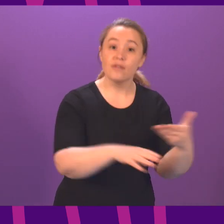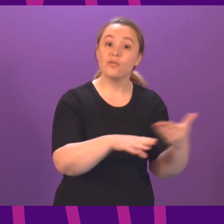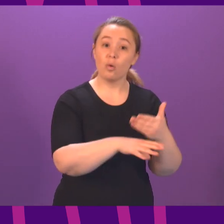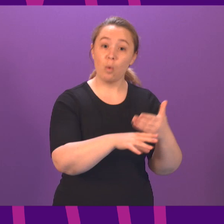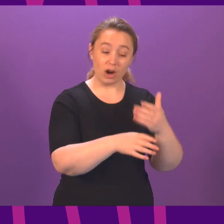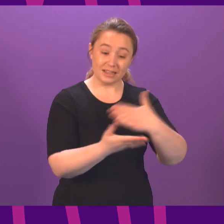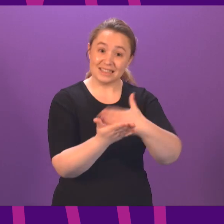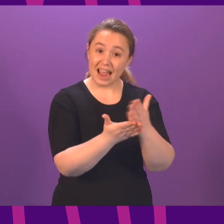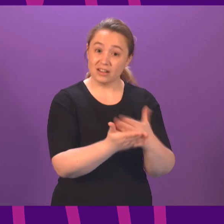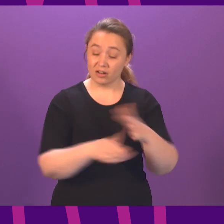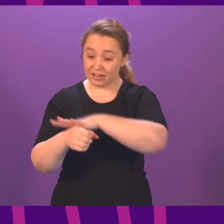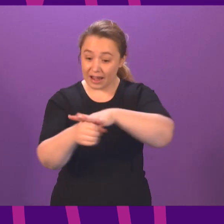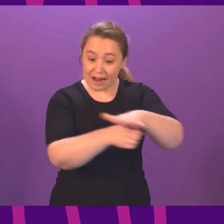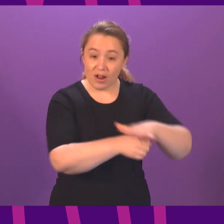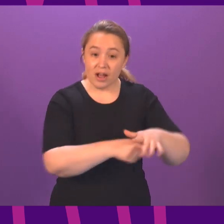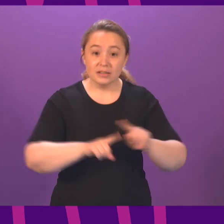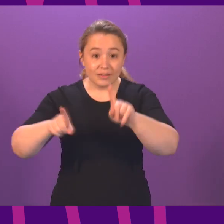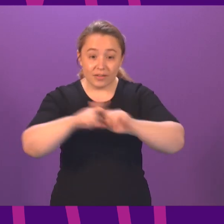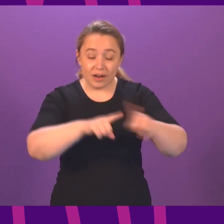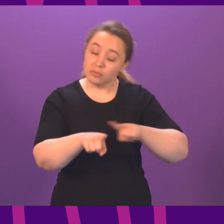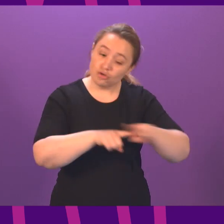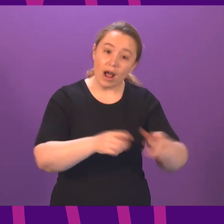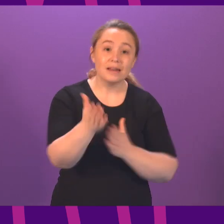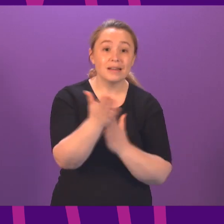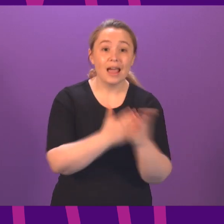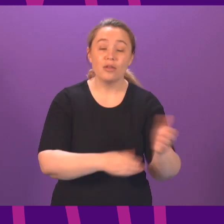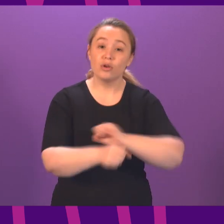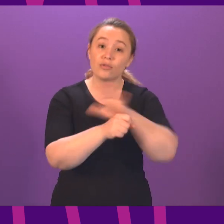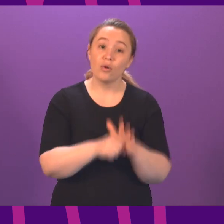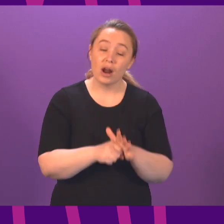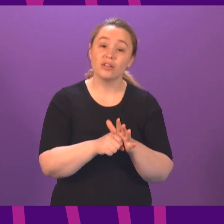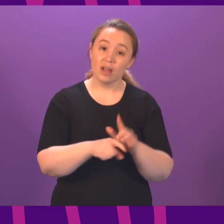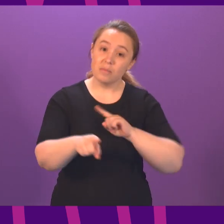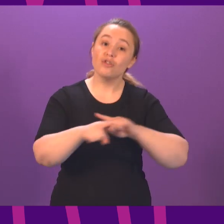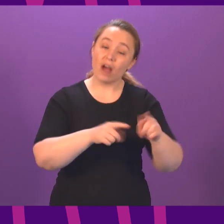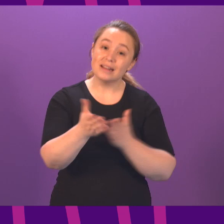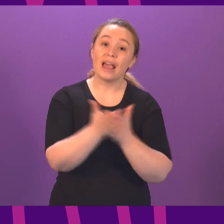of society—has tried to get through this as well as we can, and every day we will continue